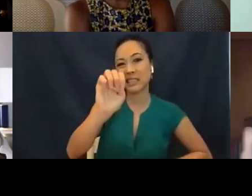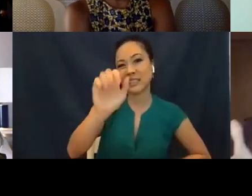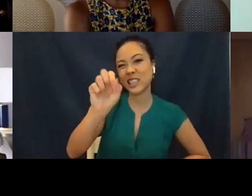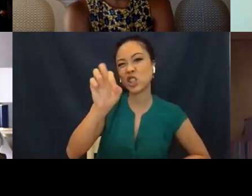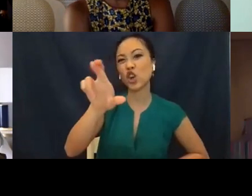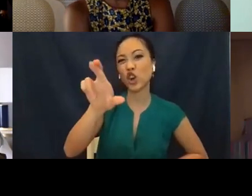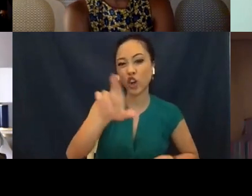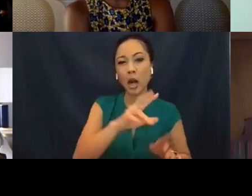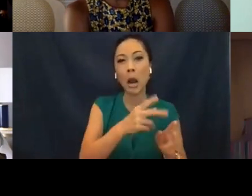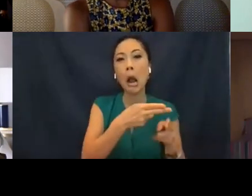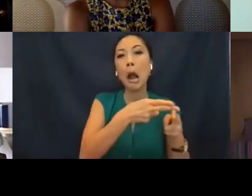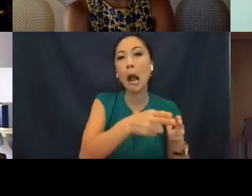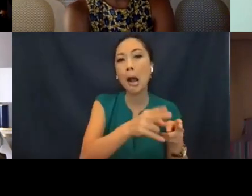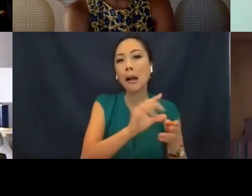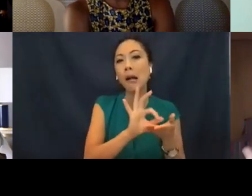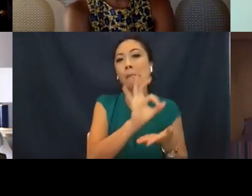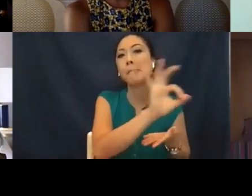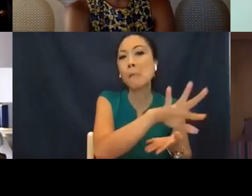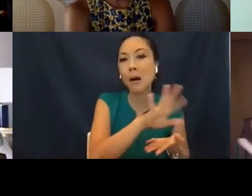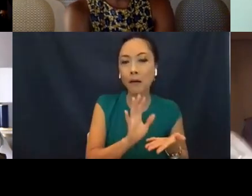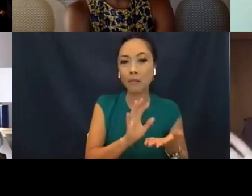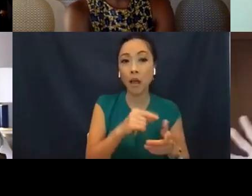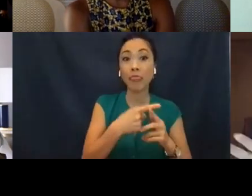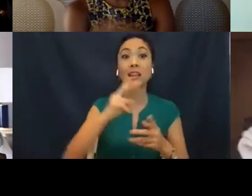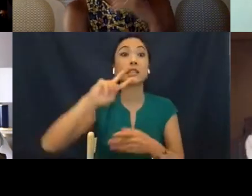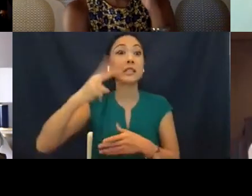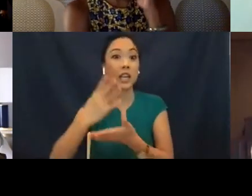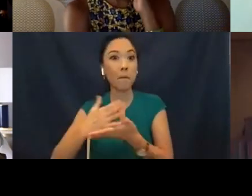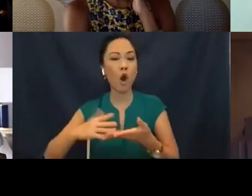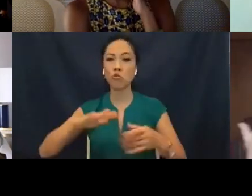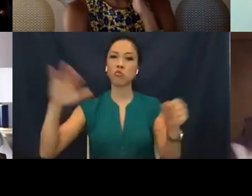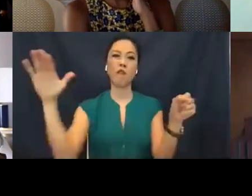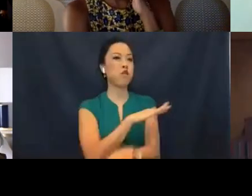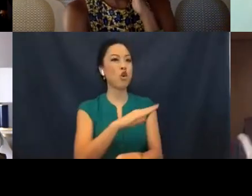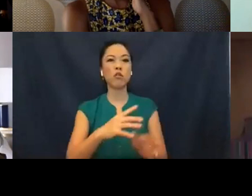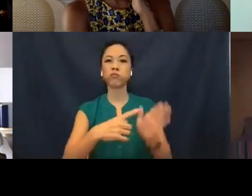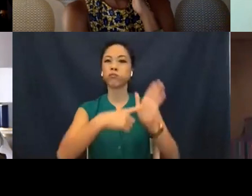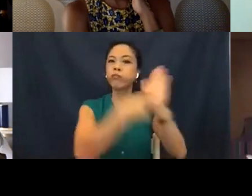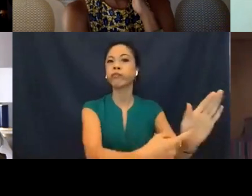project. It is not show up, lights and tights and perform and go home. It is a community